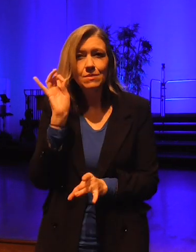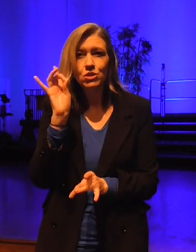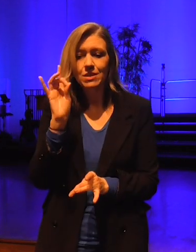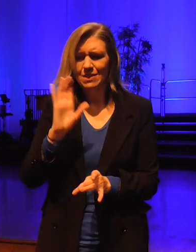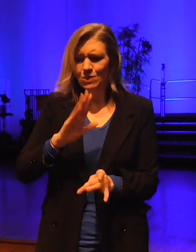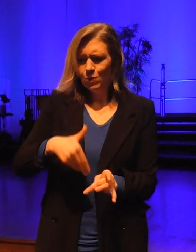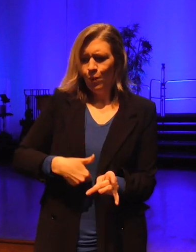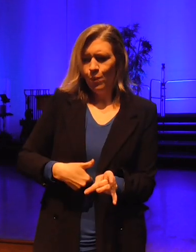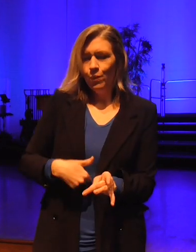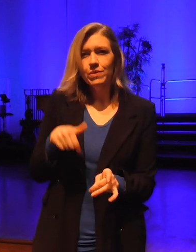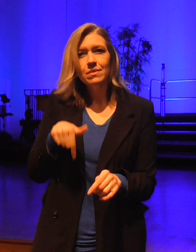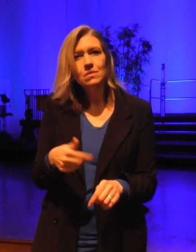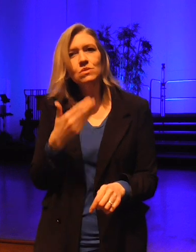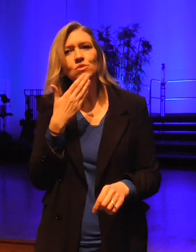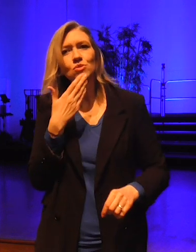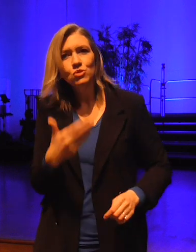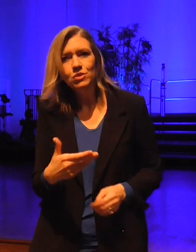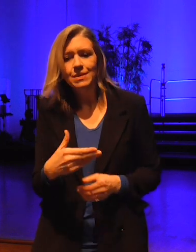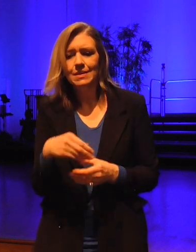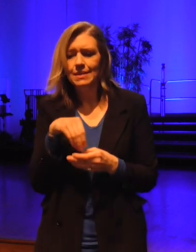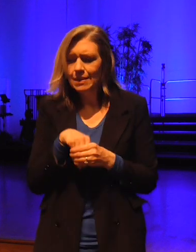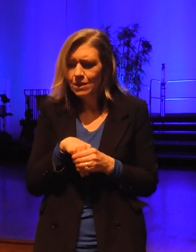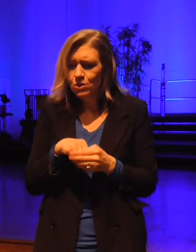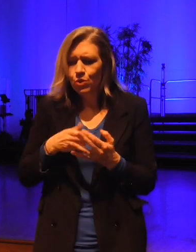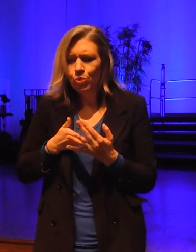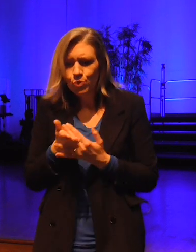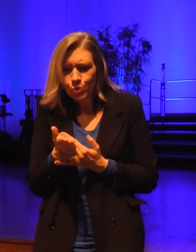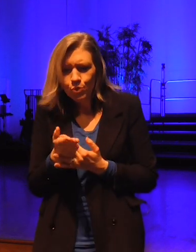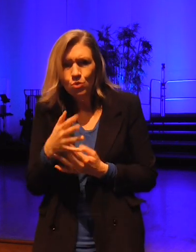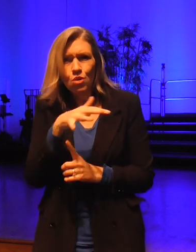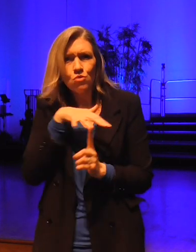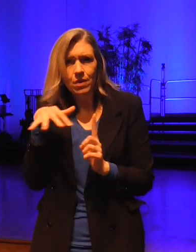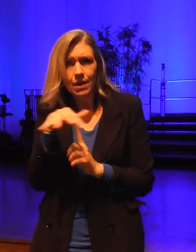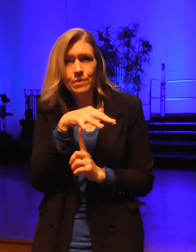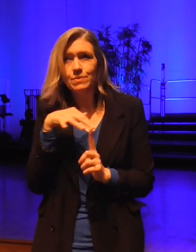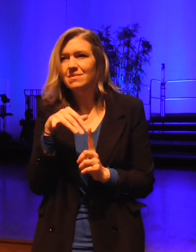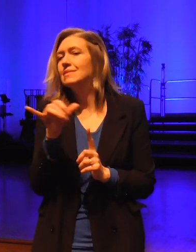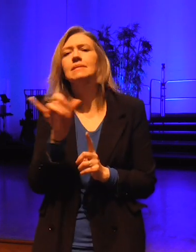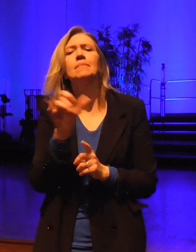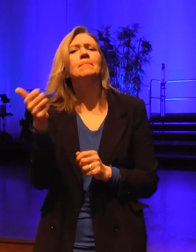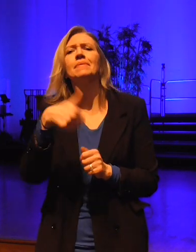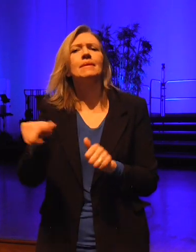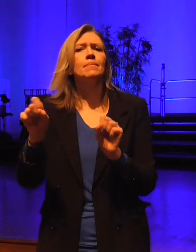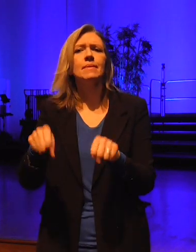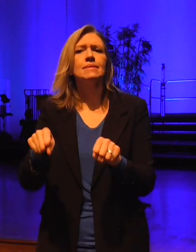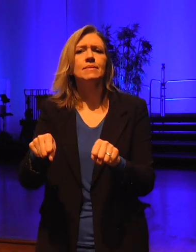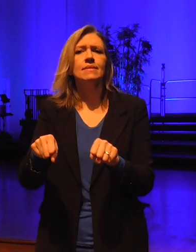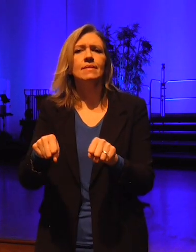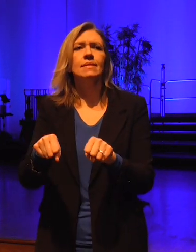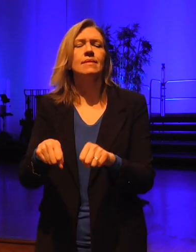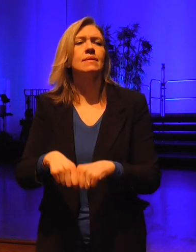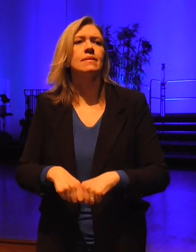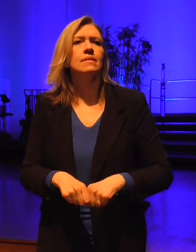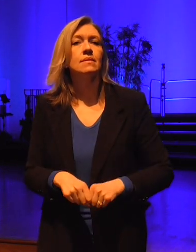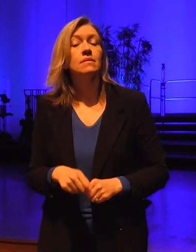exists in through and around us as much as any possibility and as we consciously today affirm